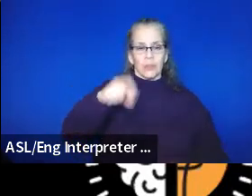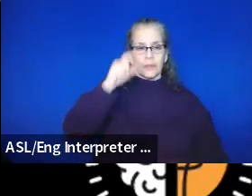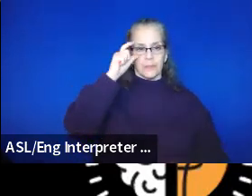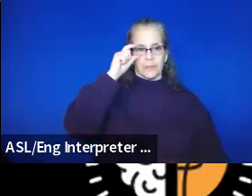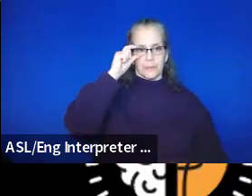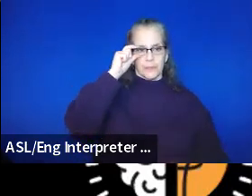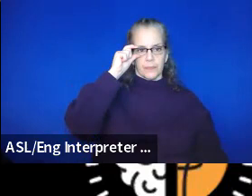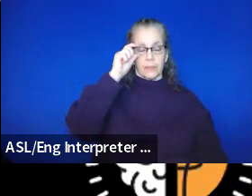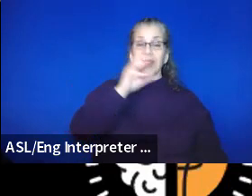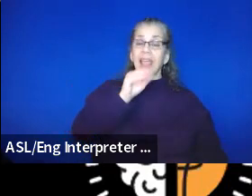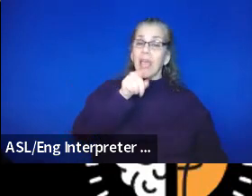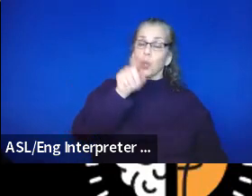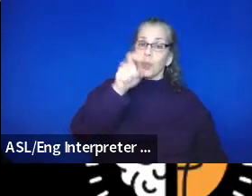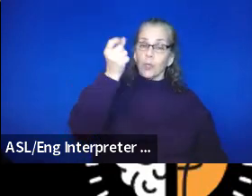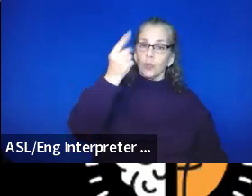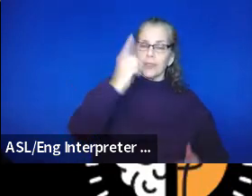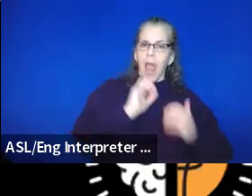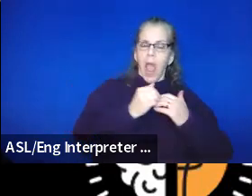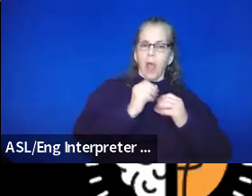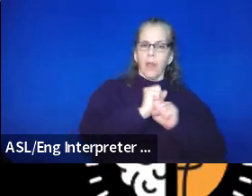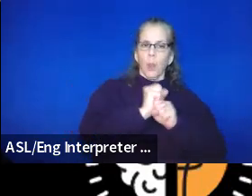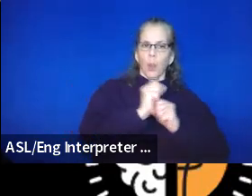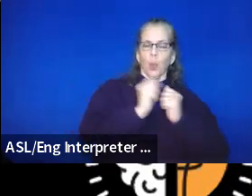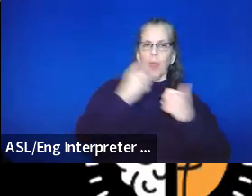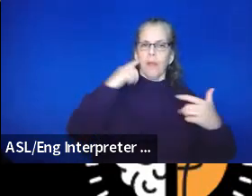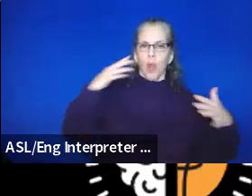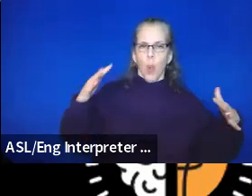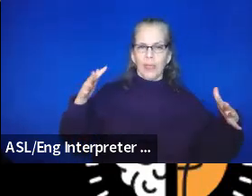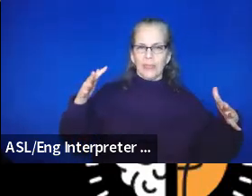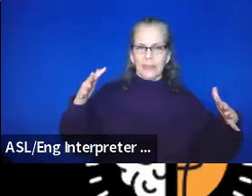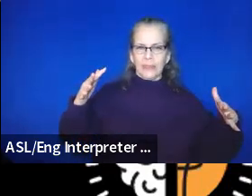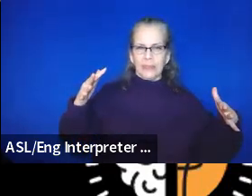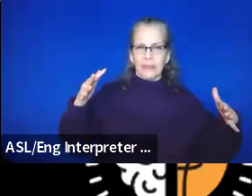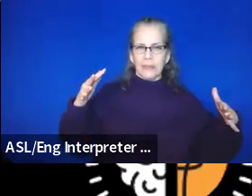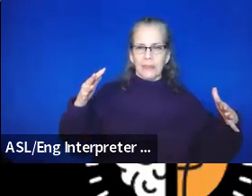in noise. They work with the noise setting set behind you. They're very good at taking